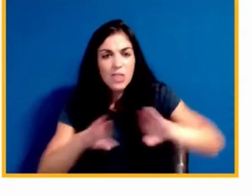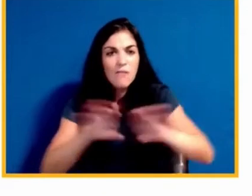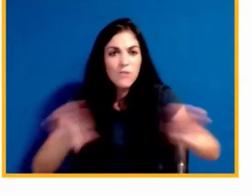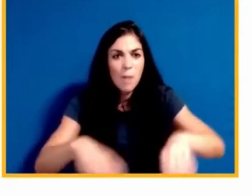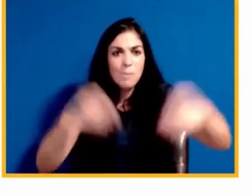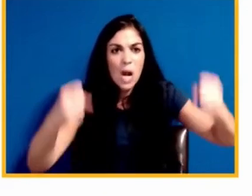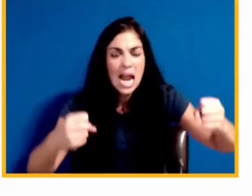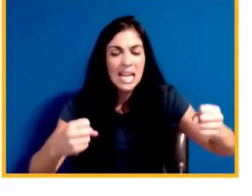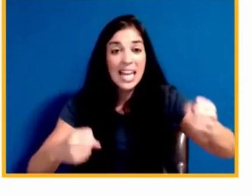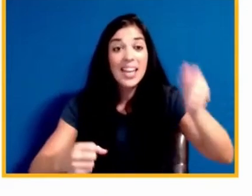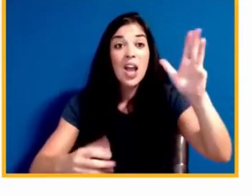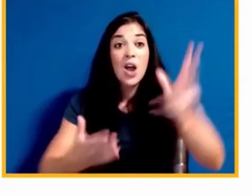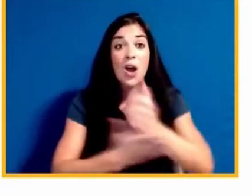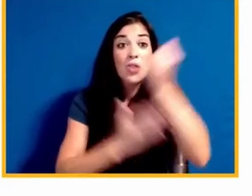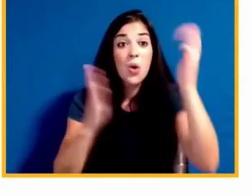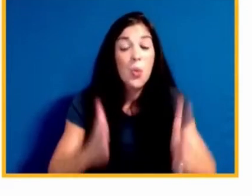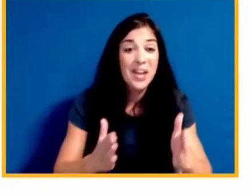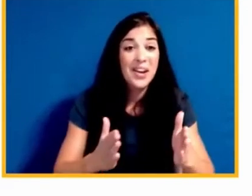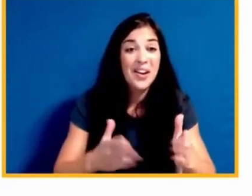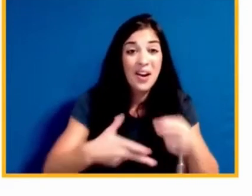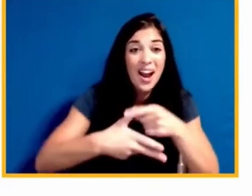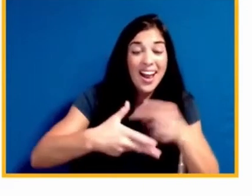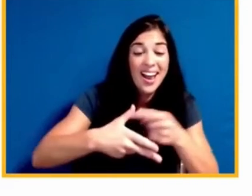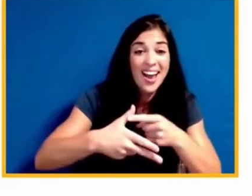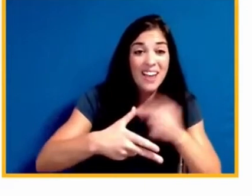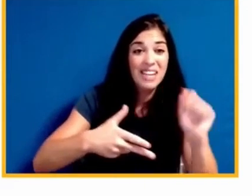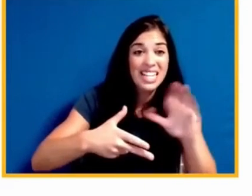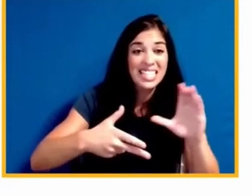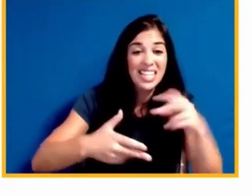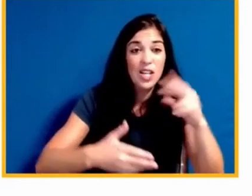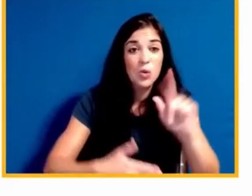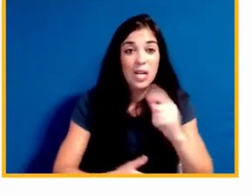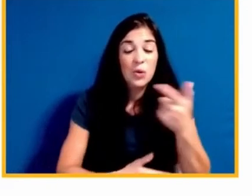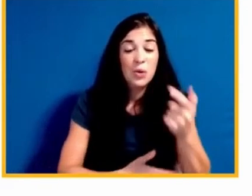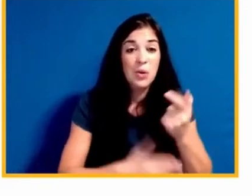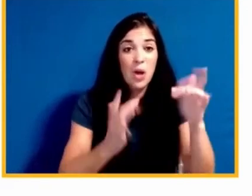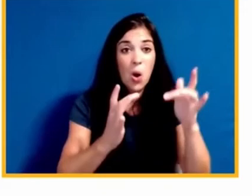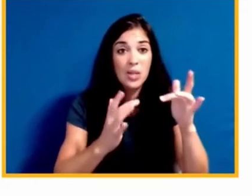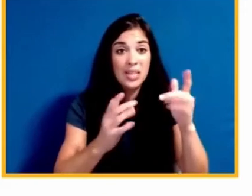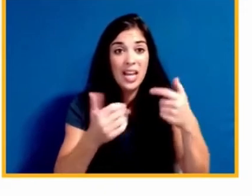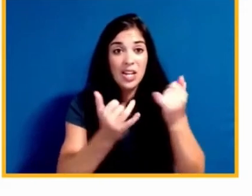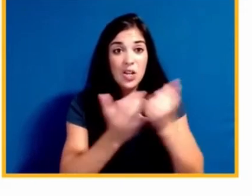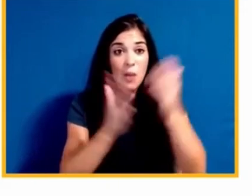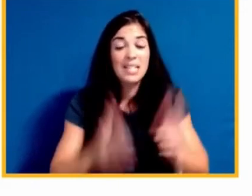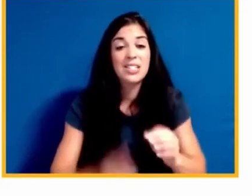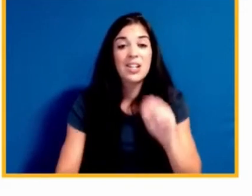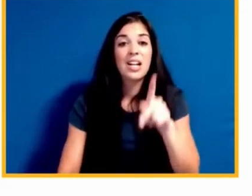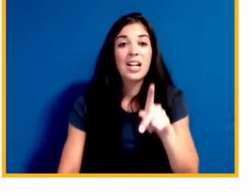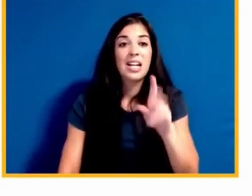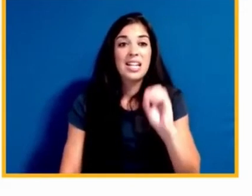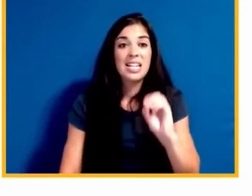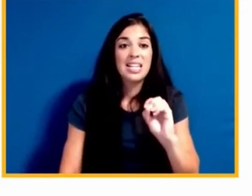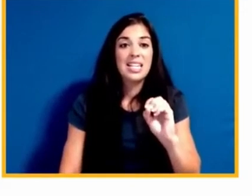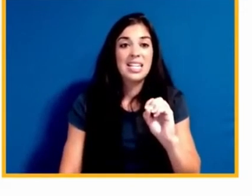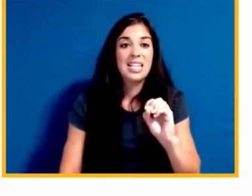And winner of Anthrocon 2021's online dance competition is: Kiyochii!